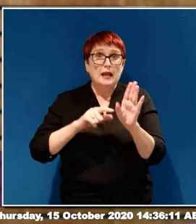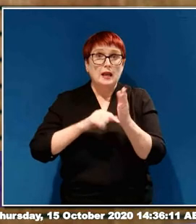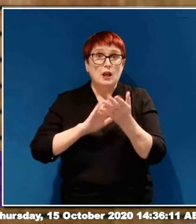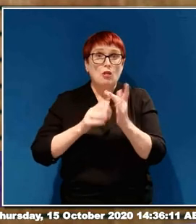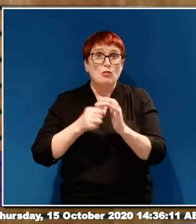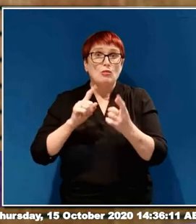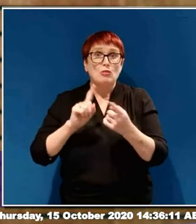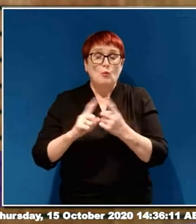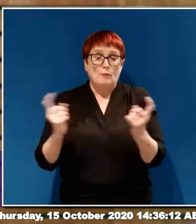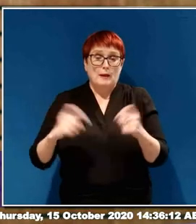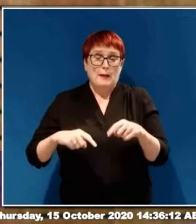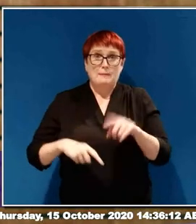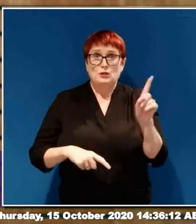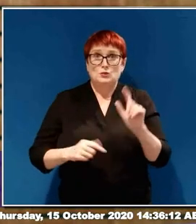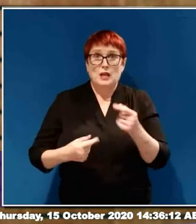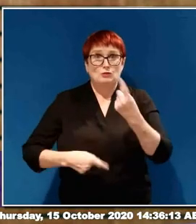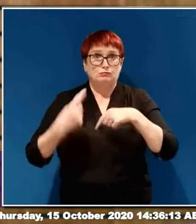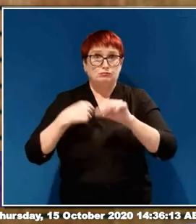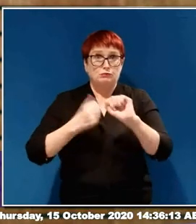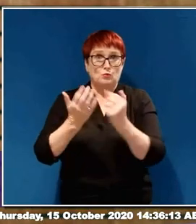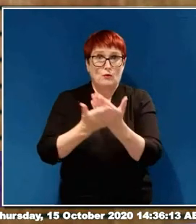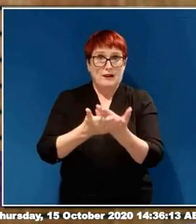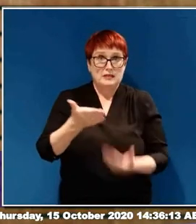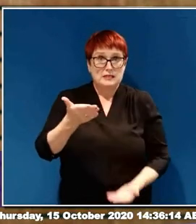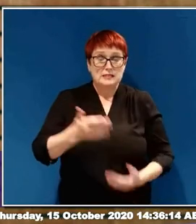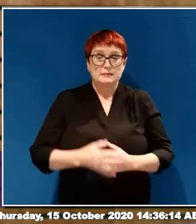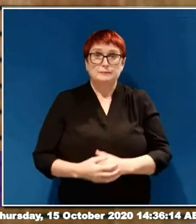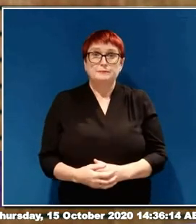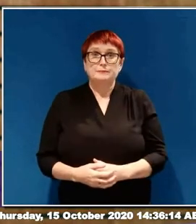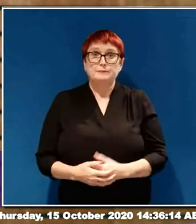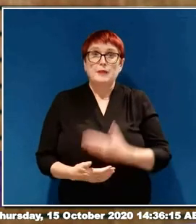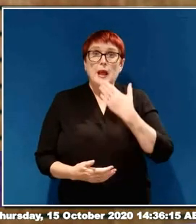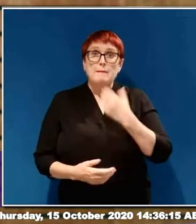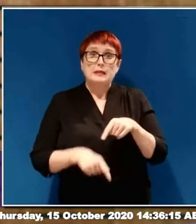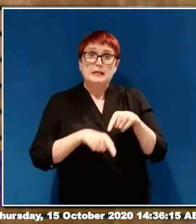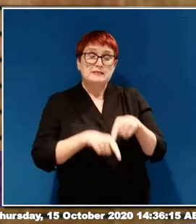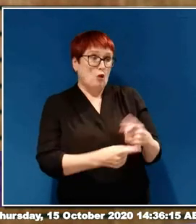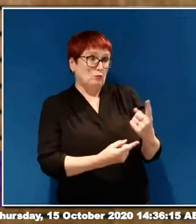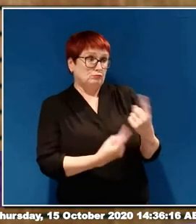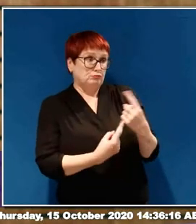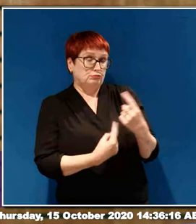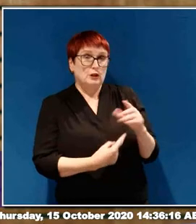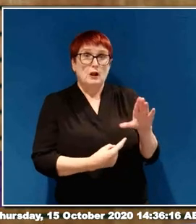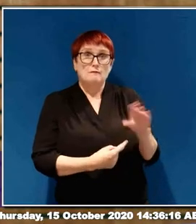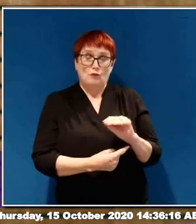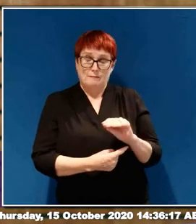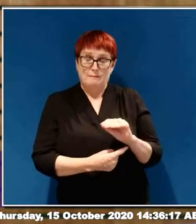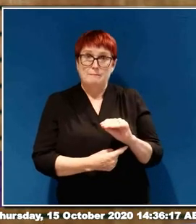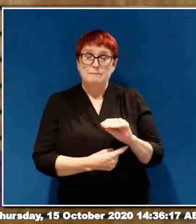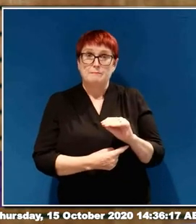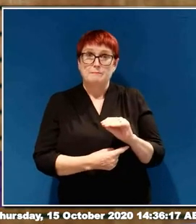Would you be good enough, please, to follow the instructions that will be given to you by Commissioner Atkinson's associate for the